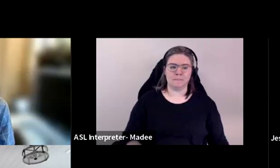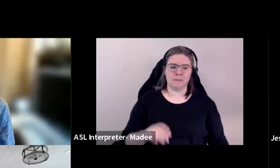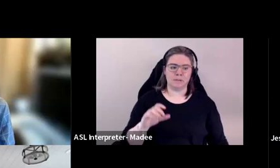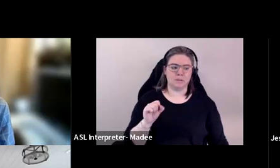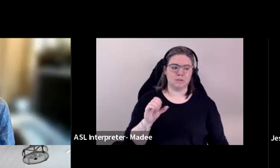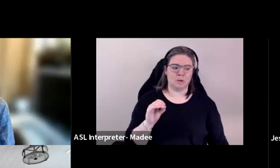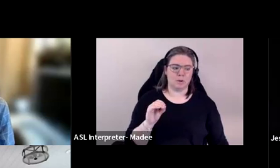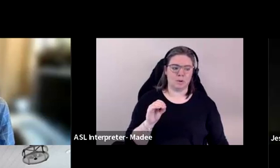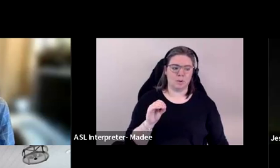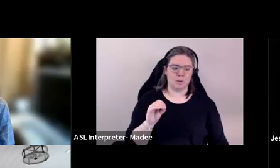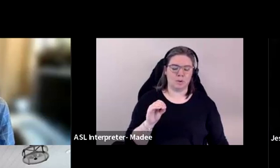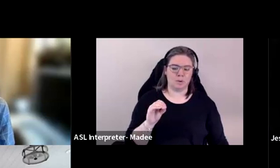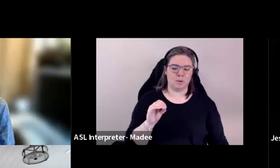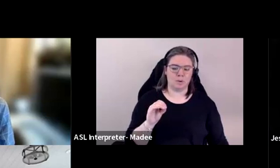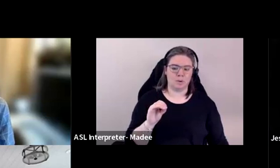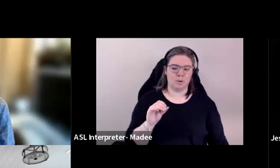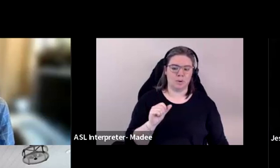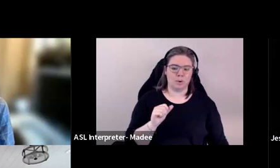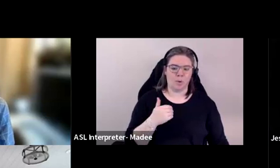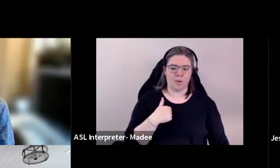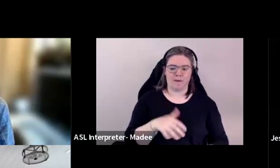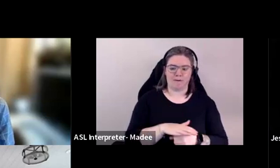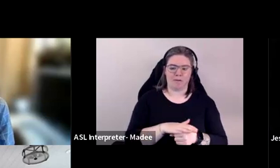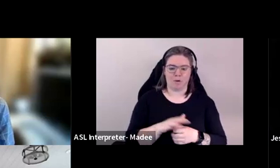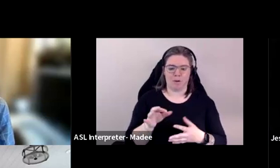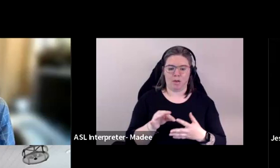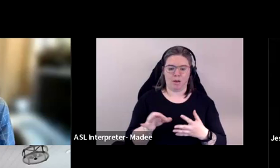have local option. For, like a half dozen of our